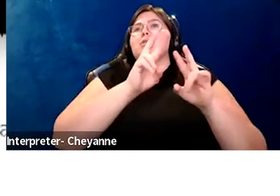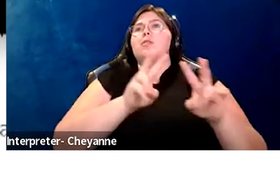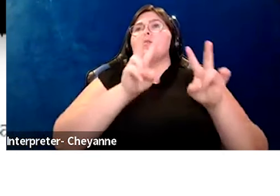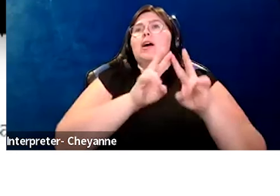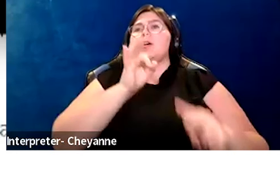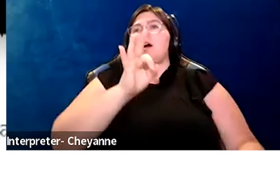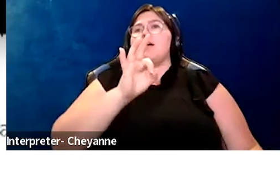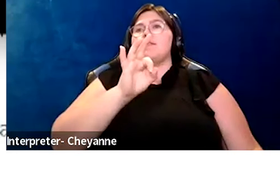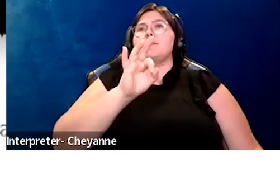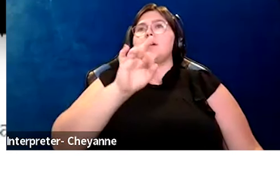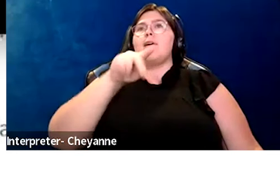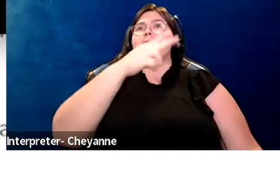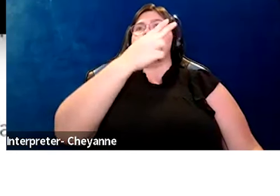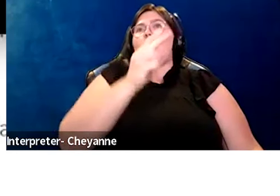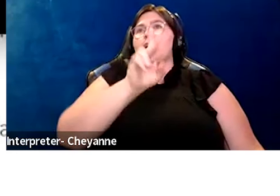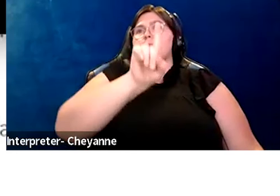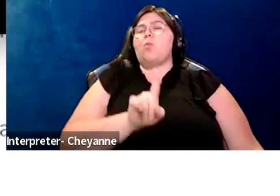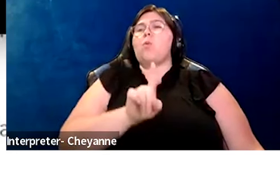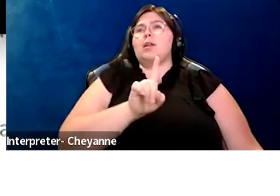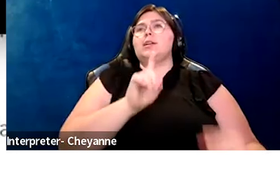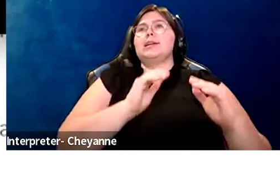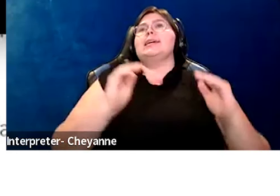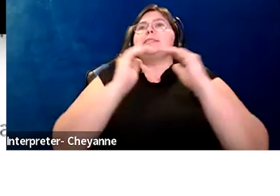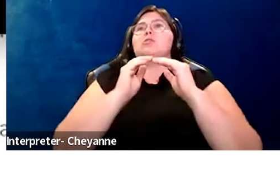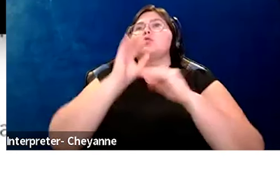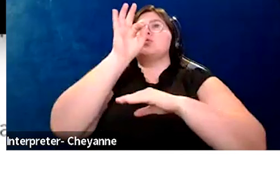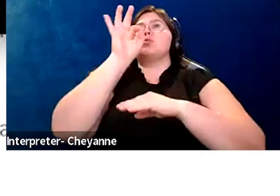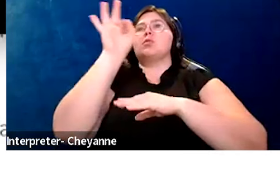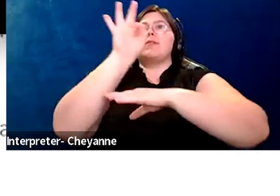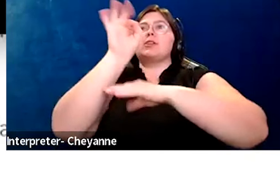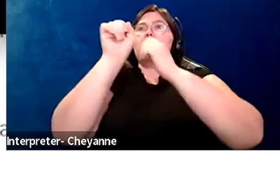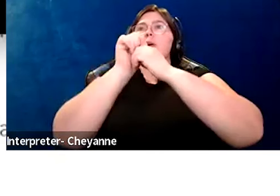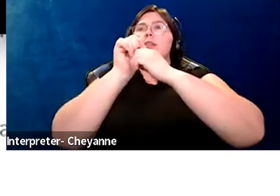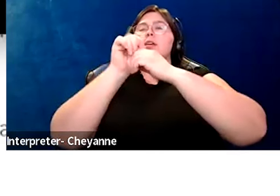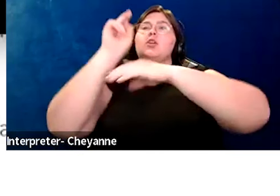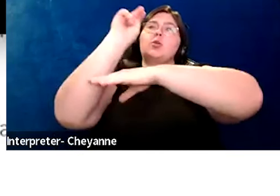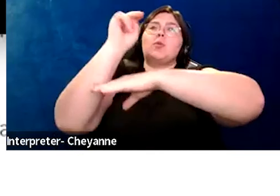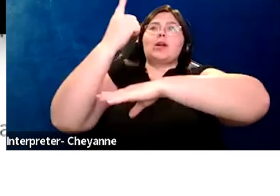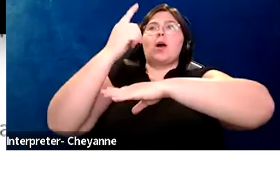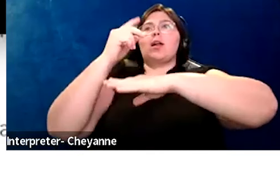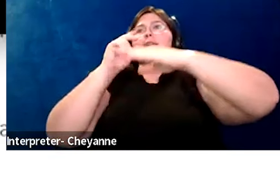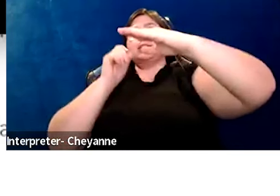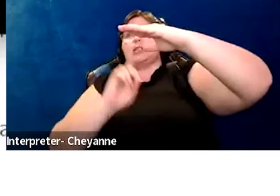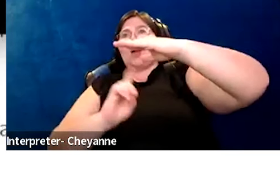is identical to the fraction with numerator 1 and denominator n sub p.